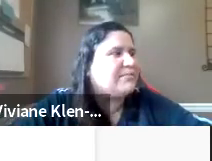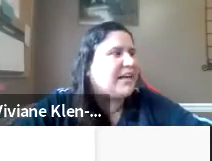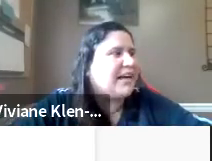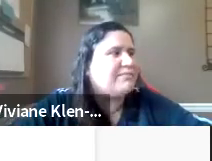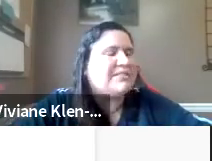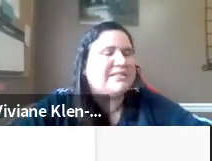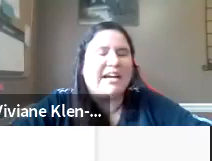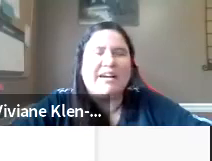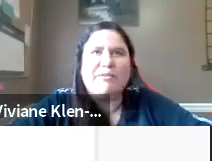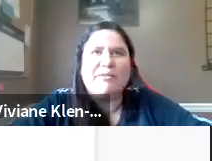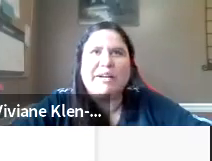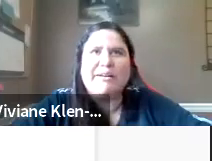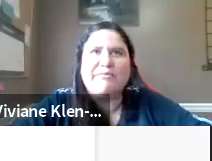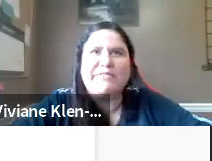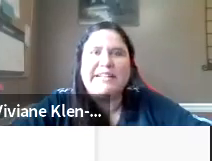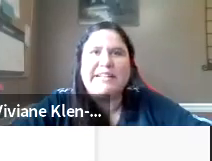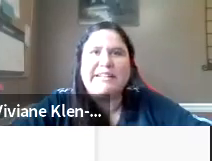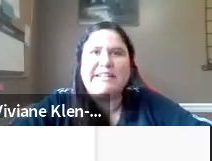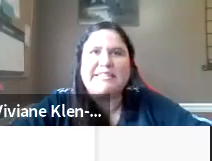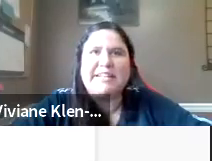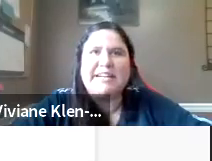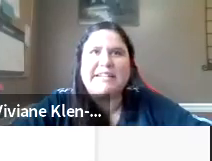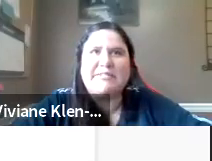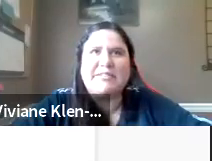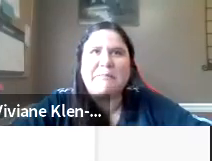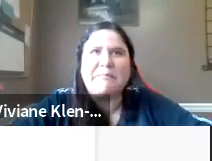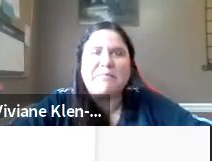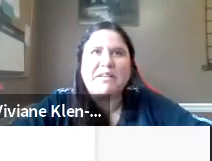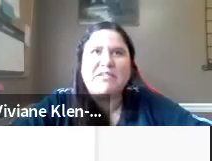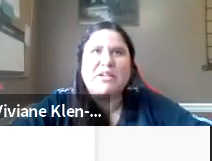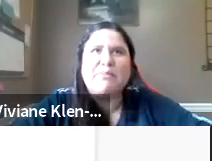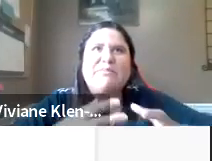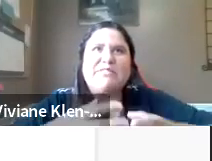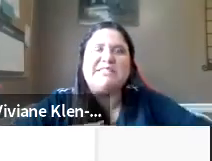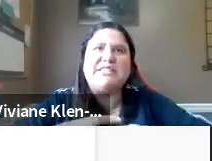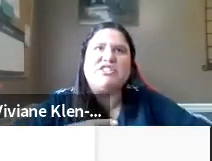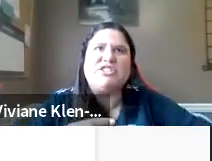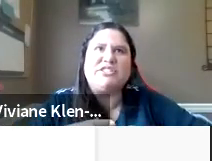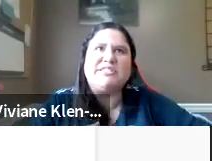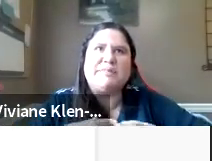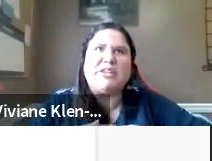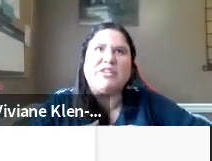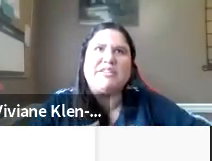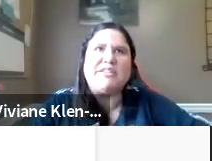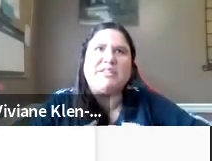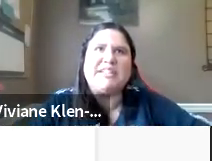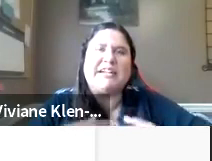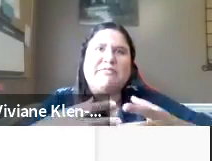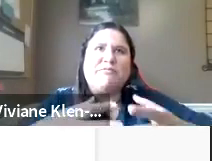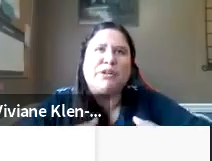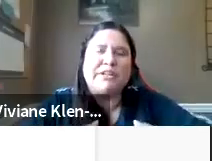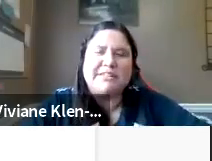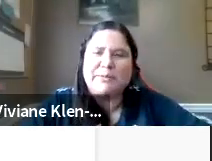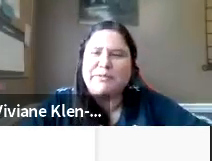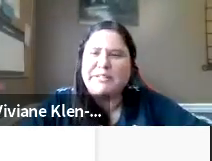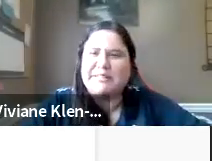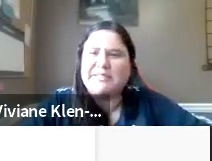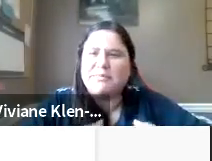they go to the schools. ls in some time ls, and sometimes what sometimes, what I'm feeling is that. some of these teachers special